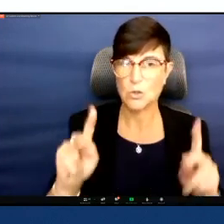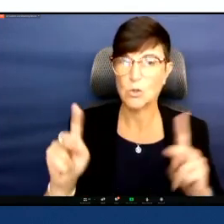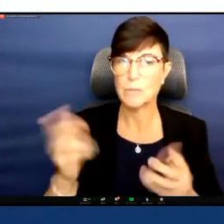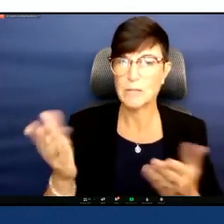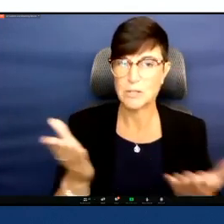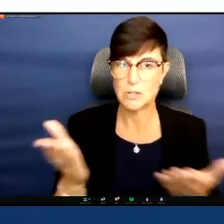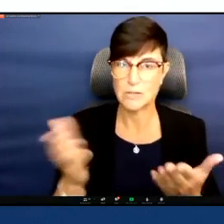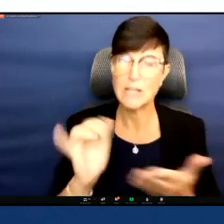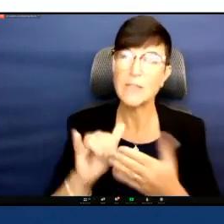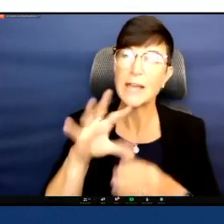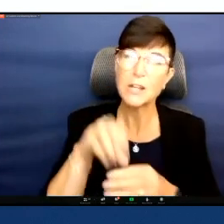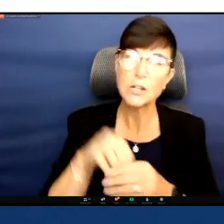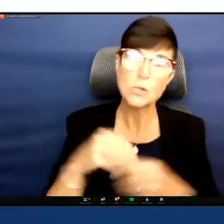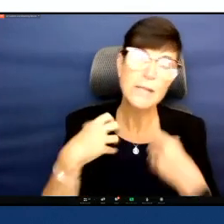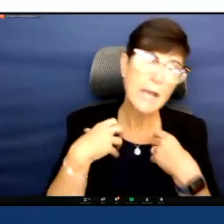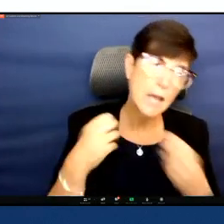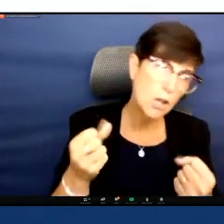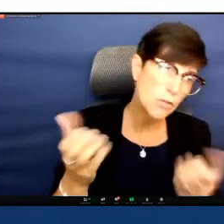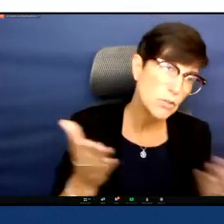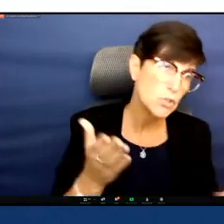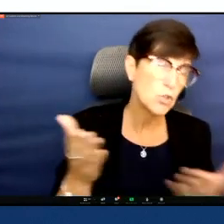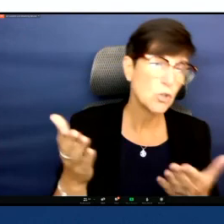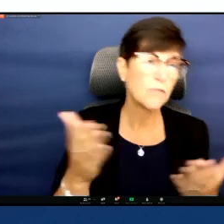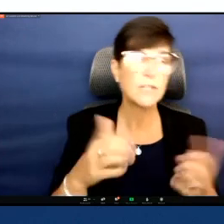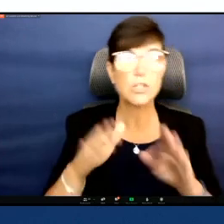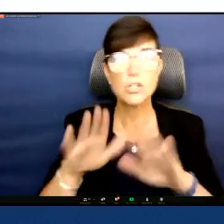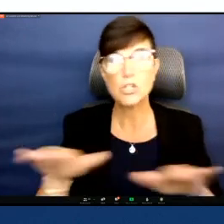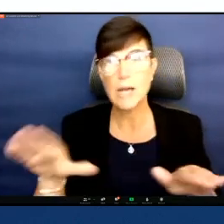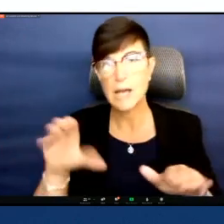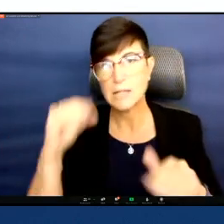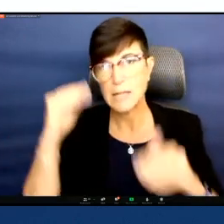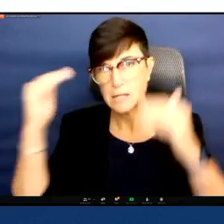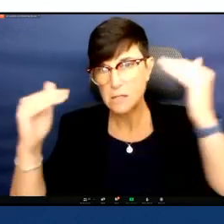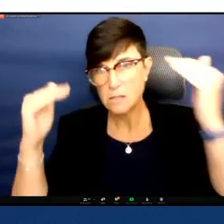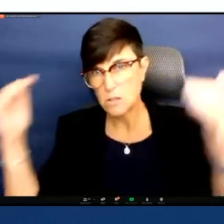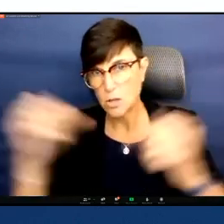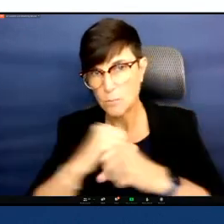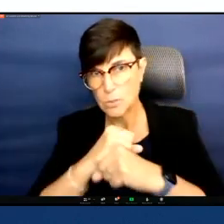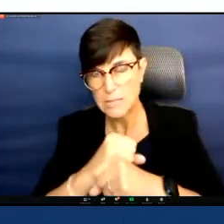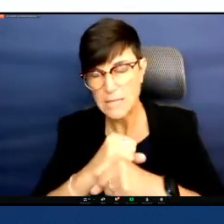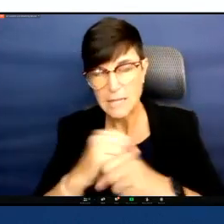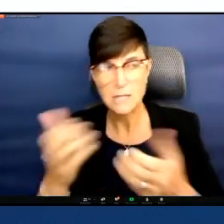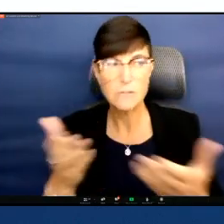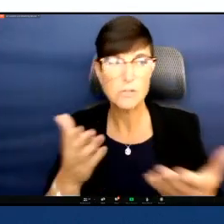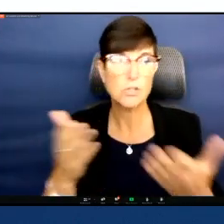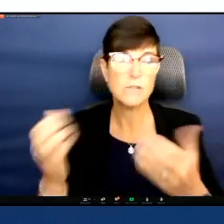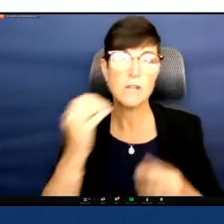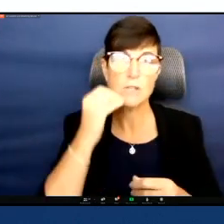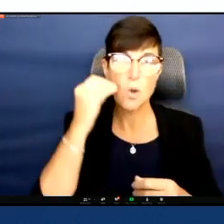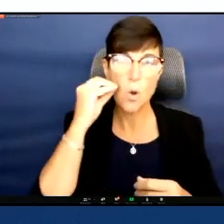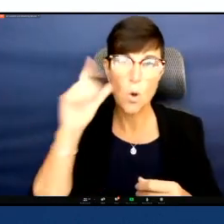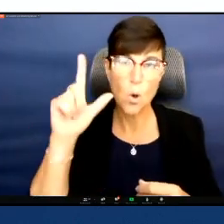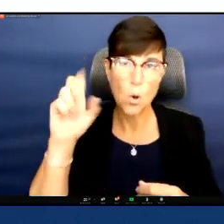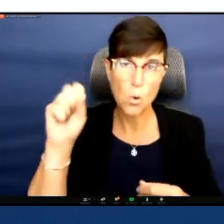like health services, child and adult protective services, homeless services and various assistance programs